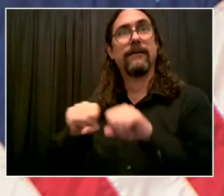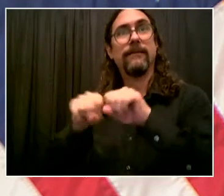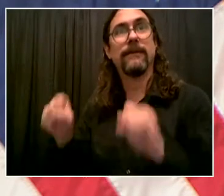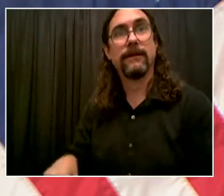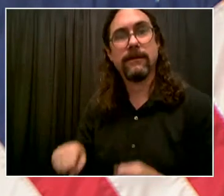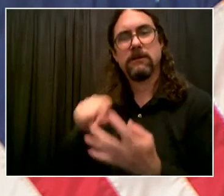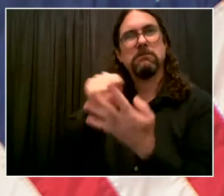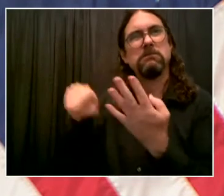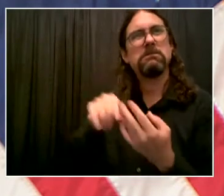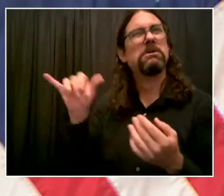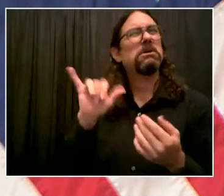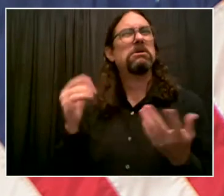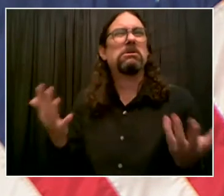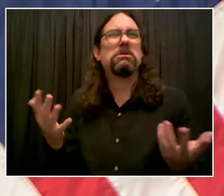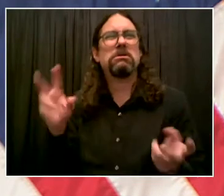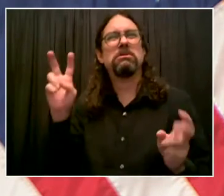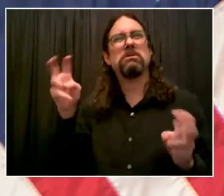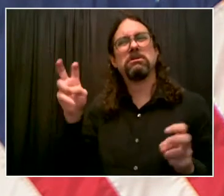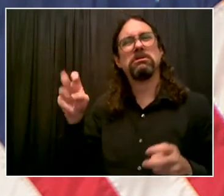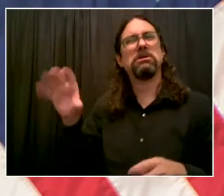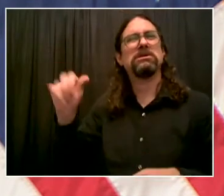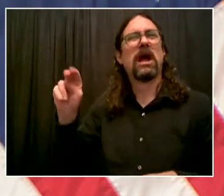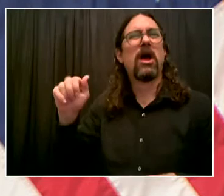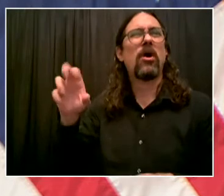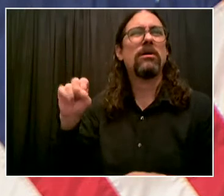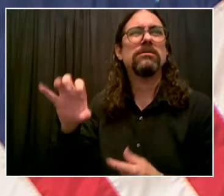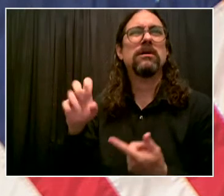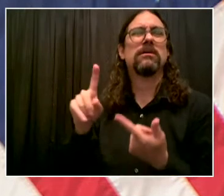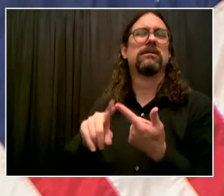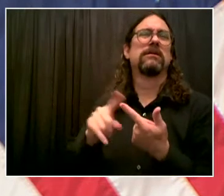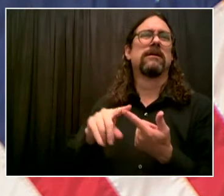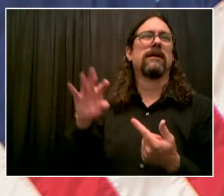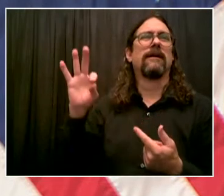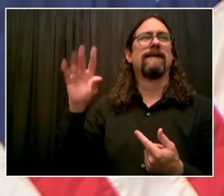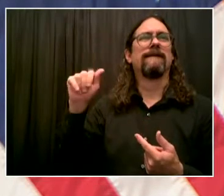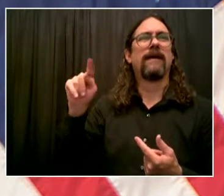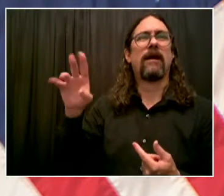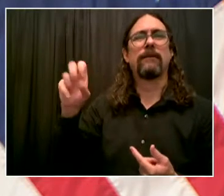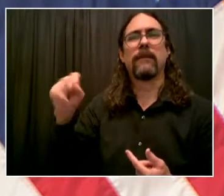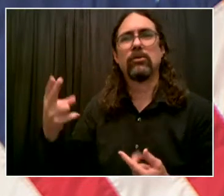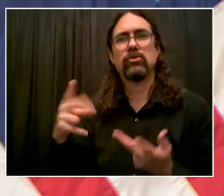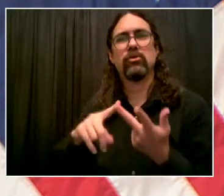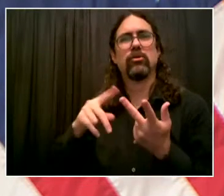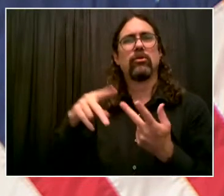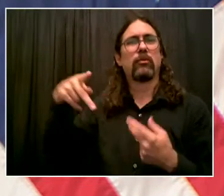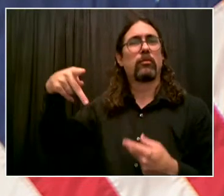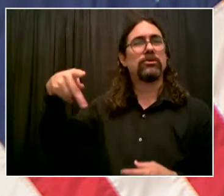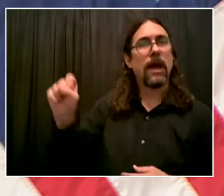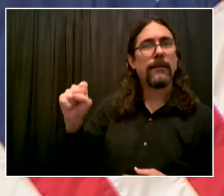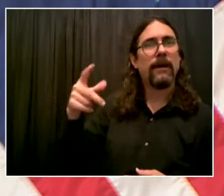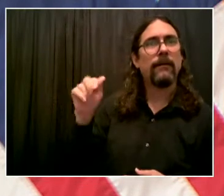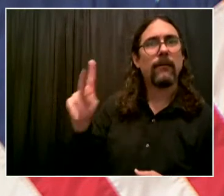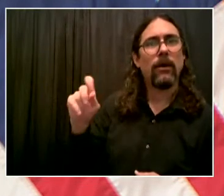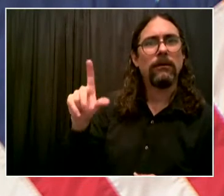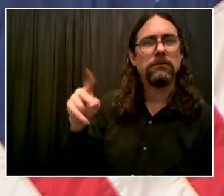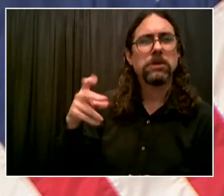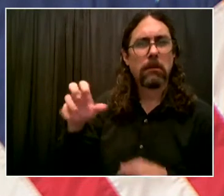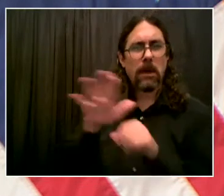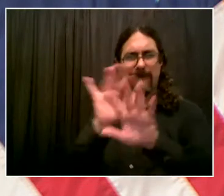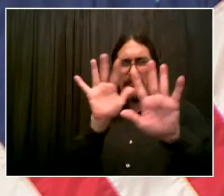NDA THE 77 CROWN